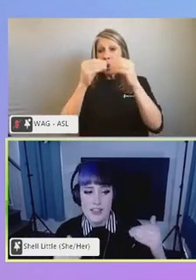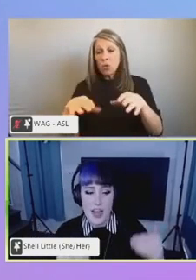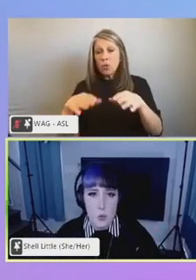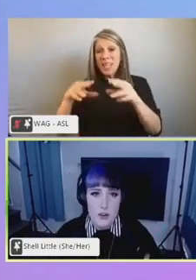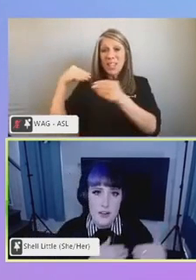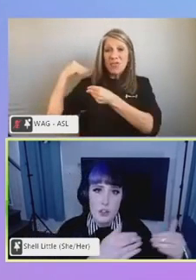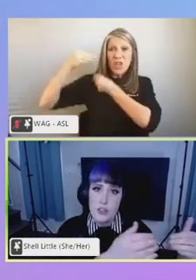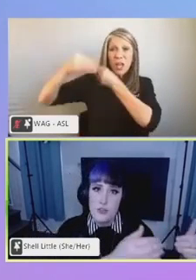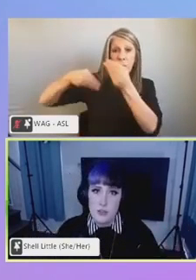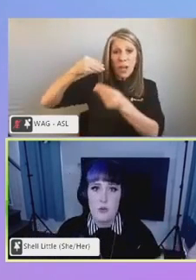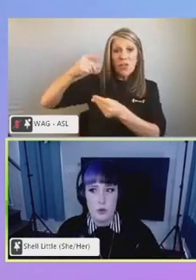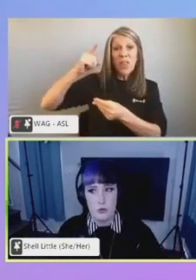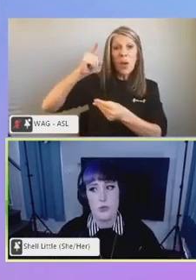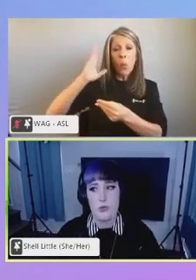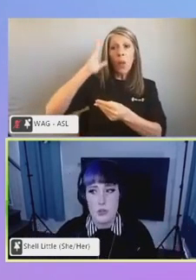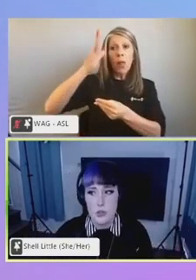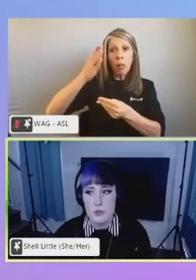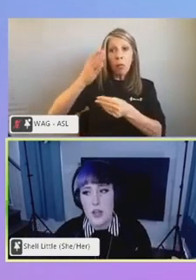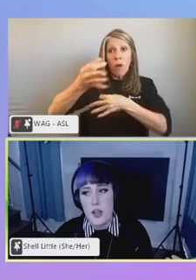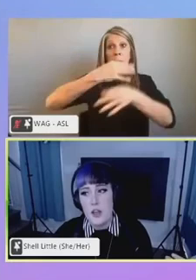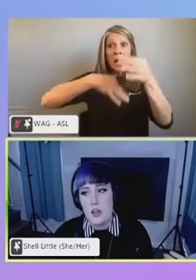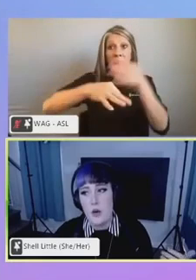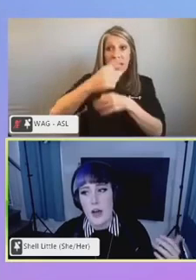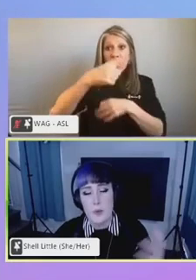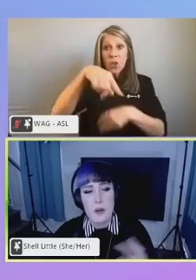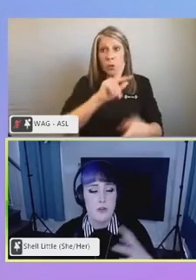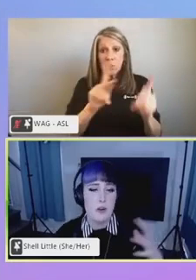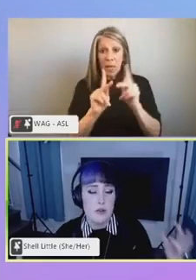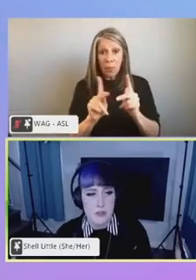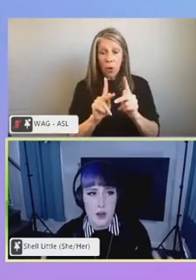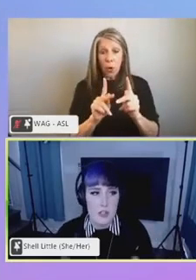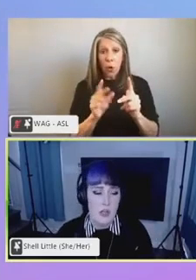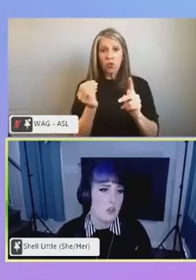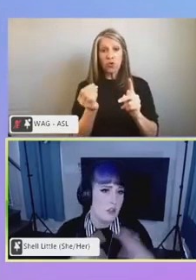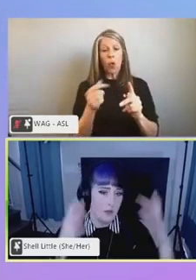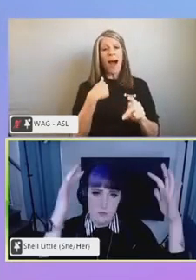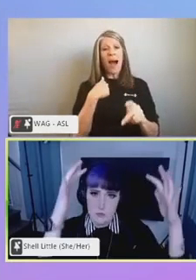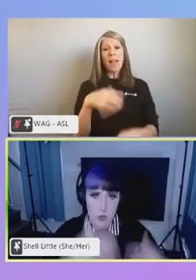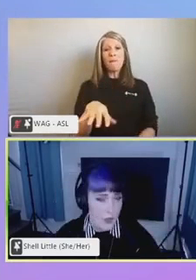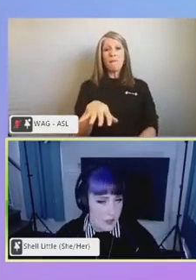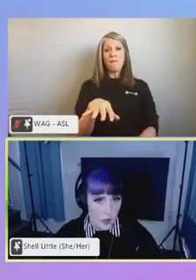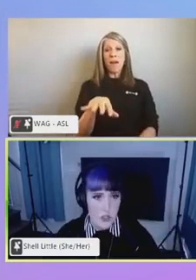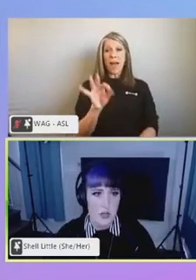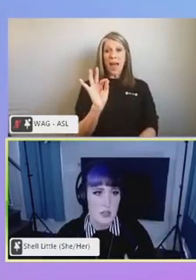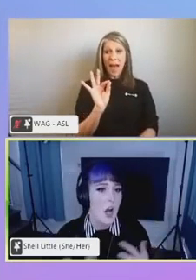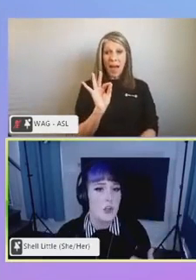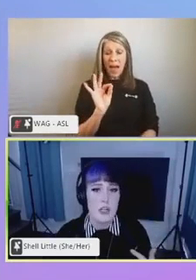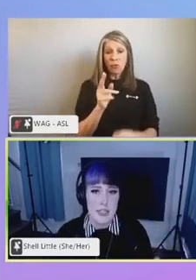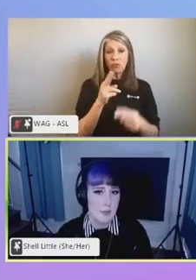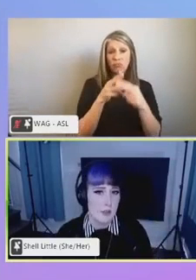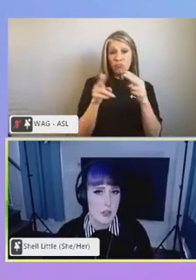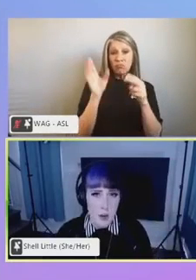field. So, not only are we losing our senior leadership. But we are also losing the generation that